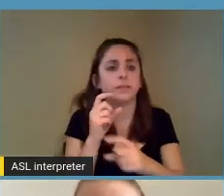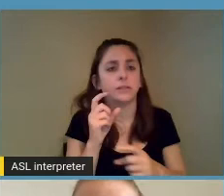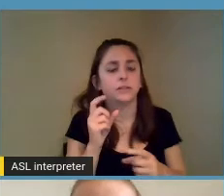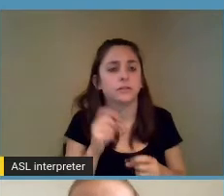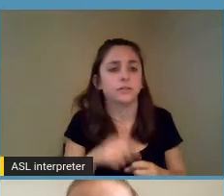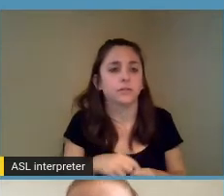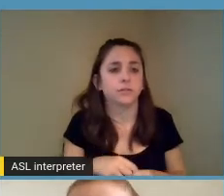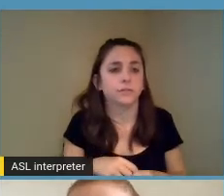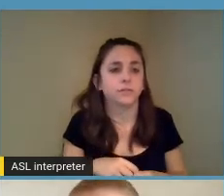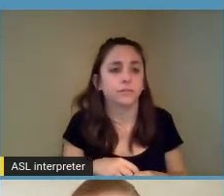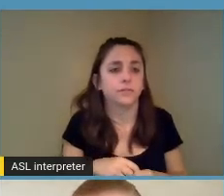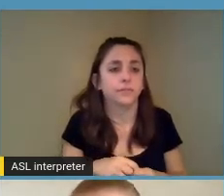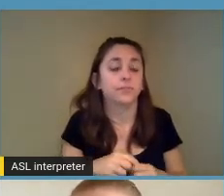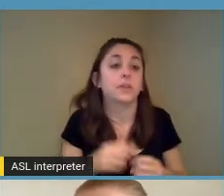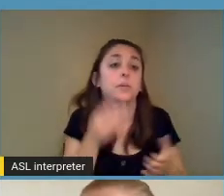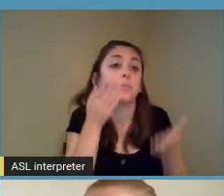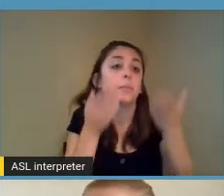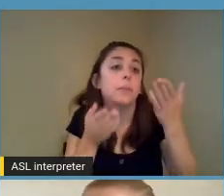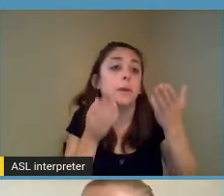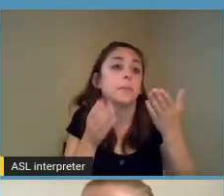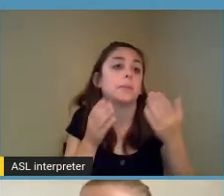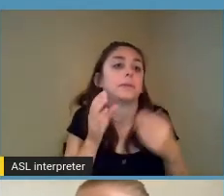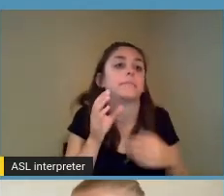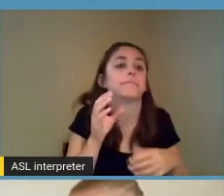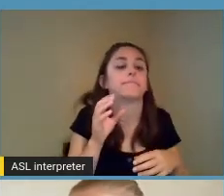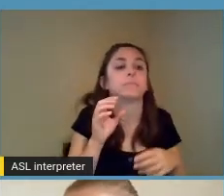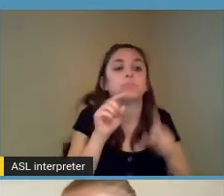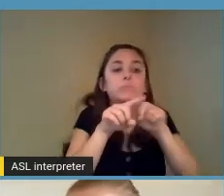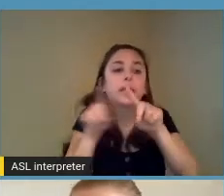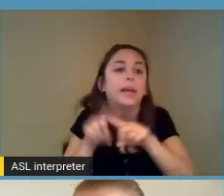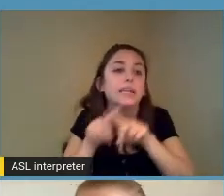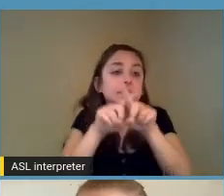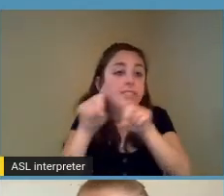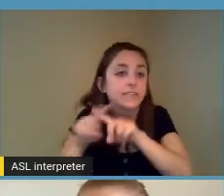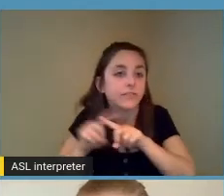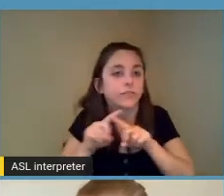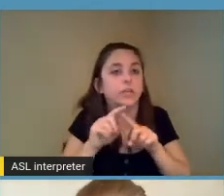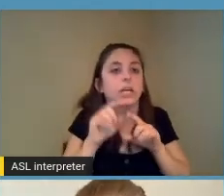be doing is taking clips from different interviews and different bits of narration and putting